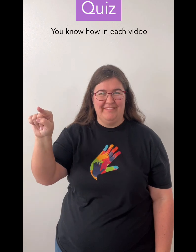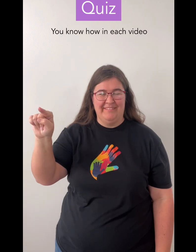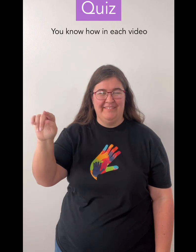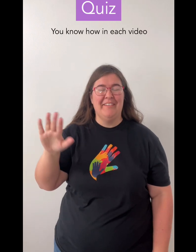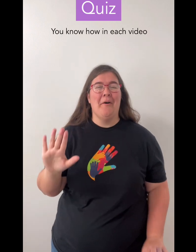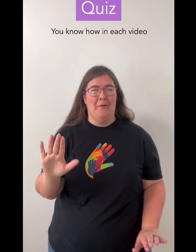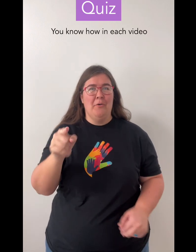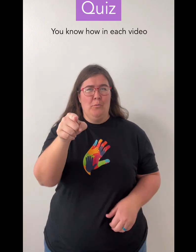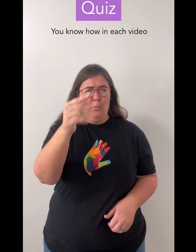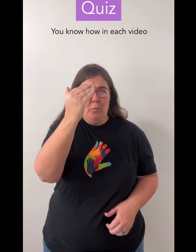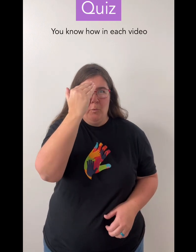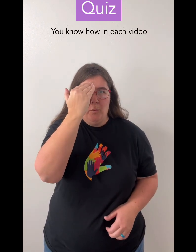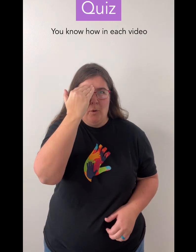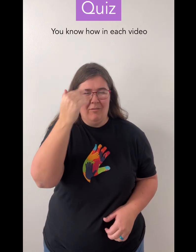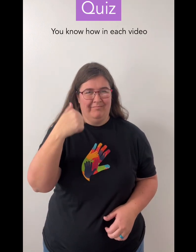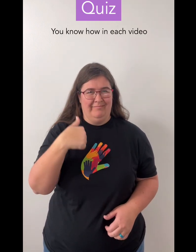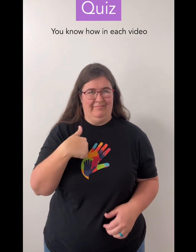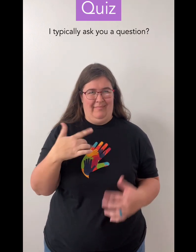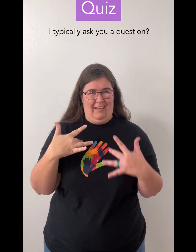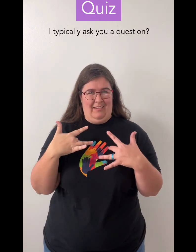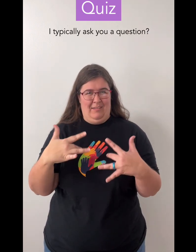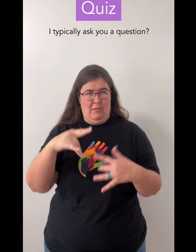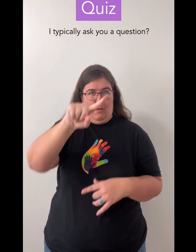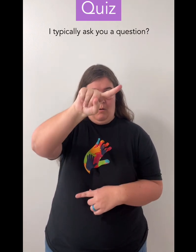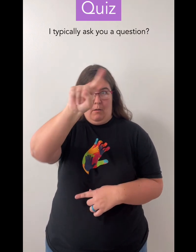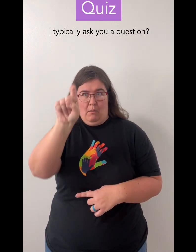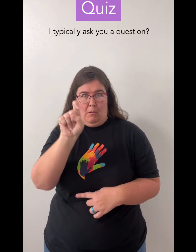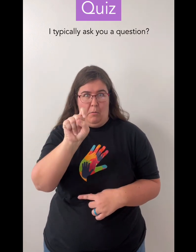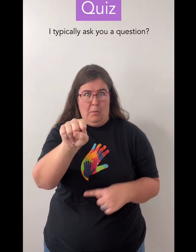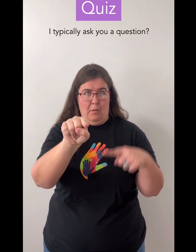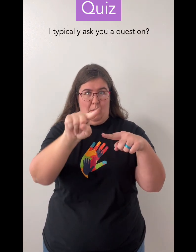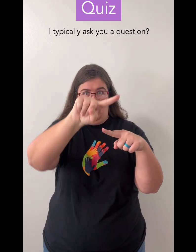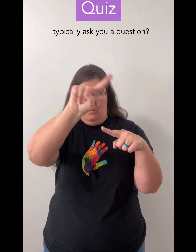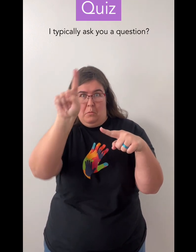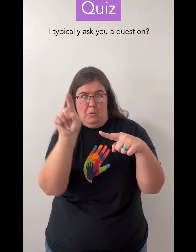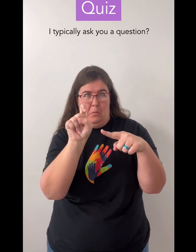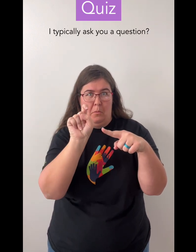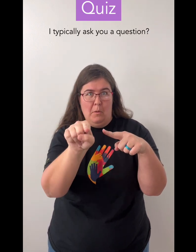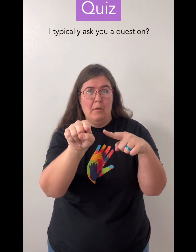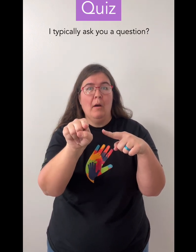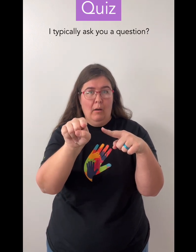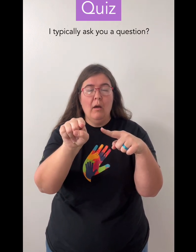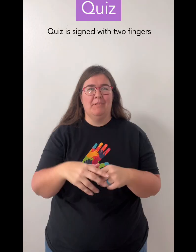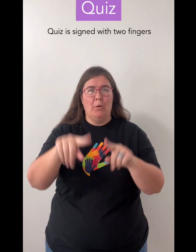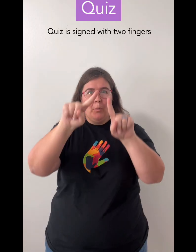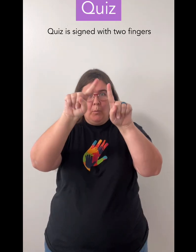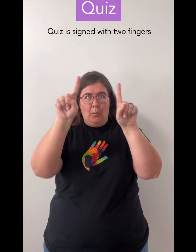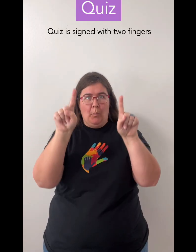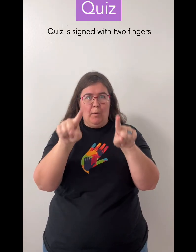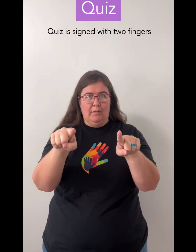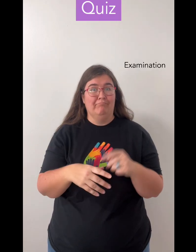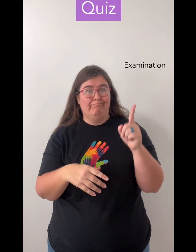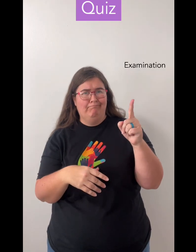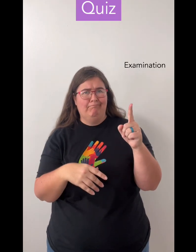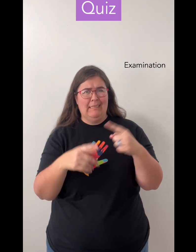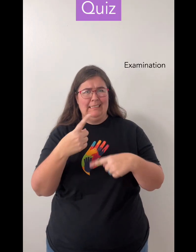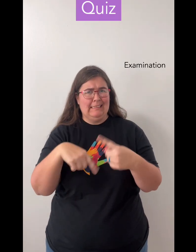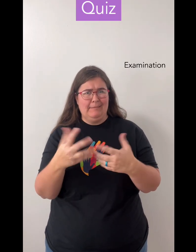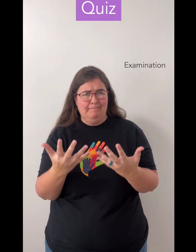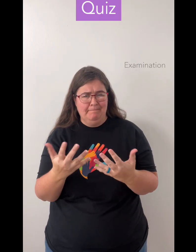You know how in each video I typically ask you a question? Quiz is signed with two fingers Examination